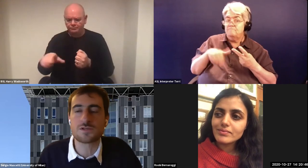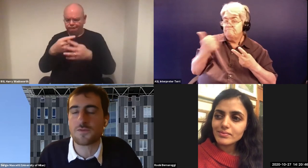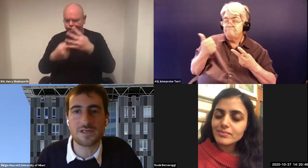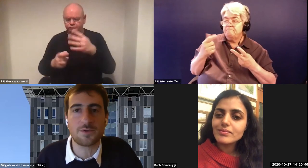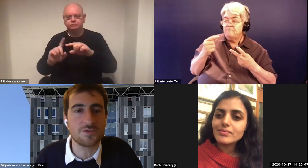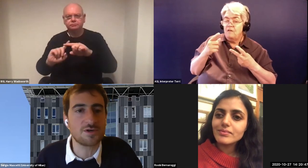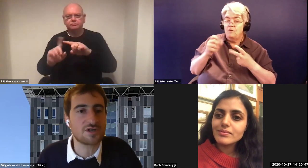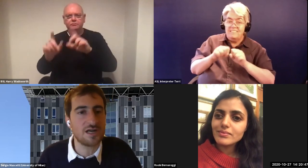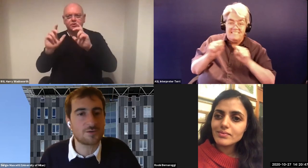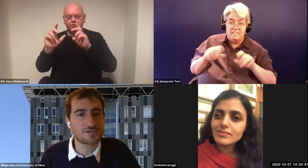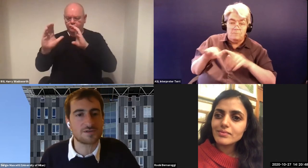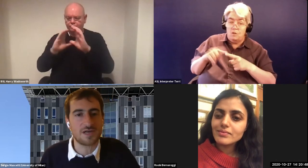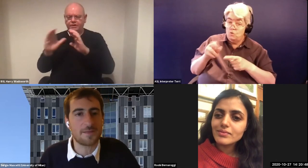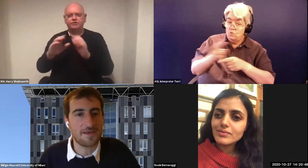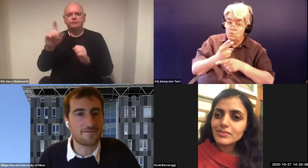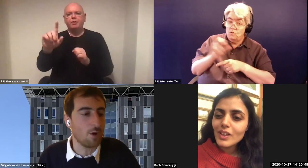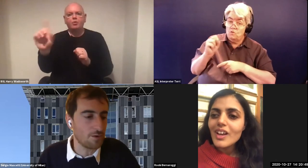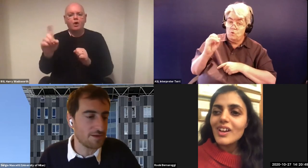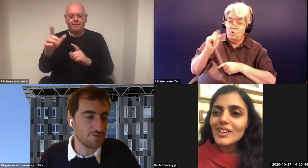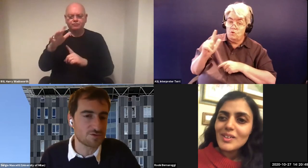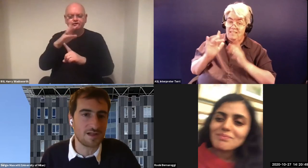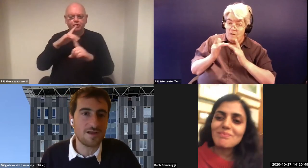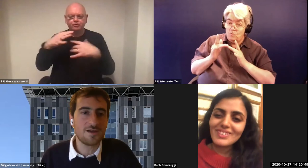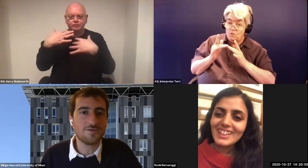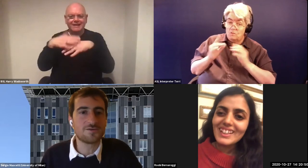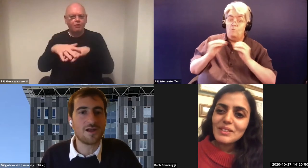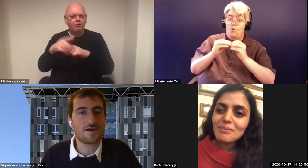for example use social networks or other things more than usual due to the lockdown